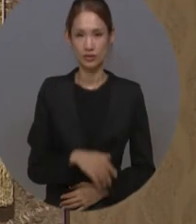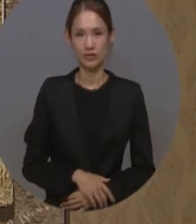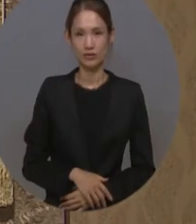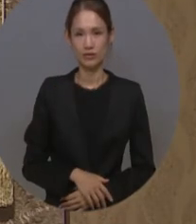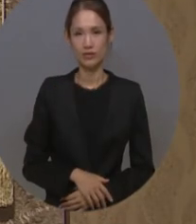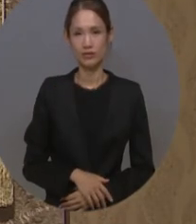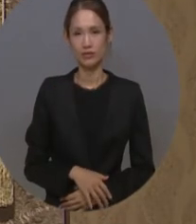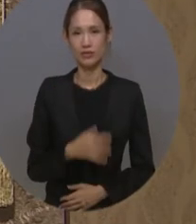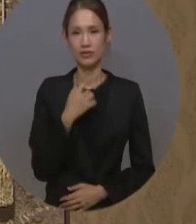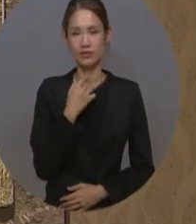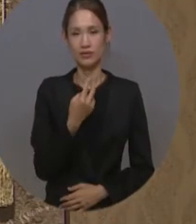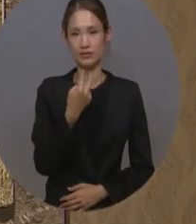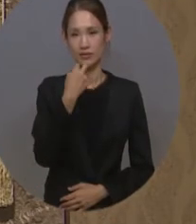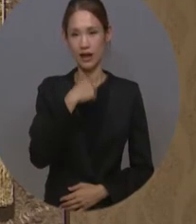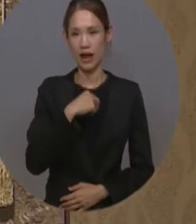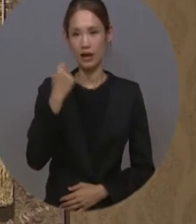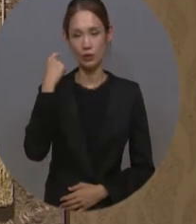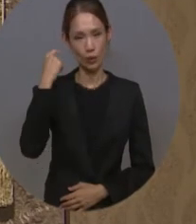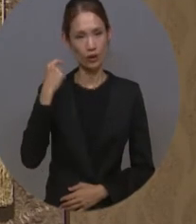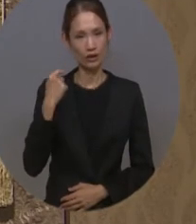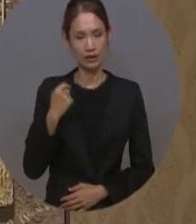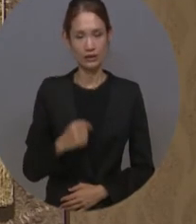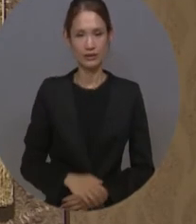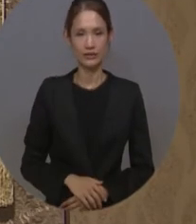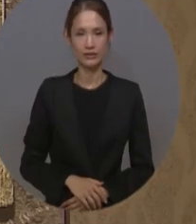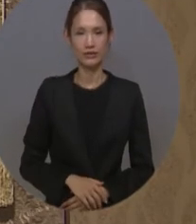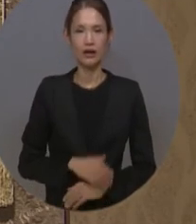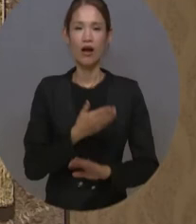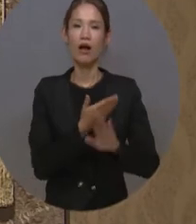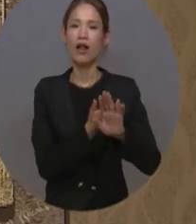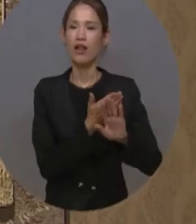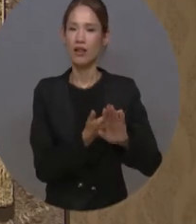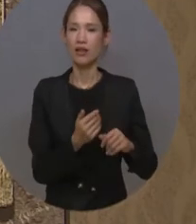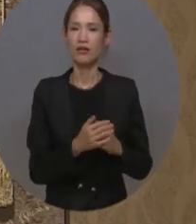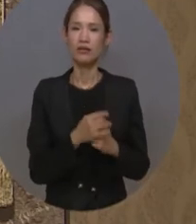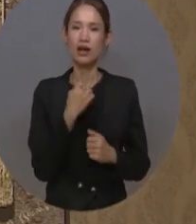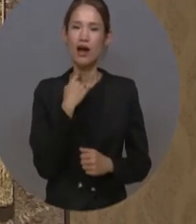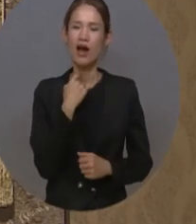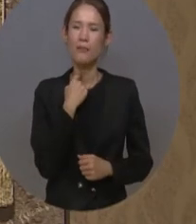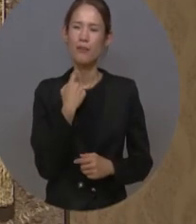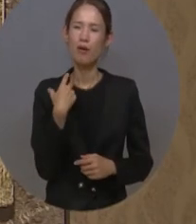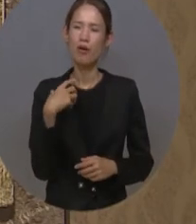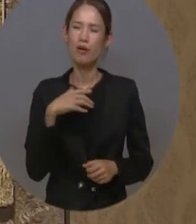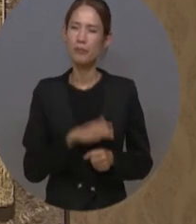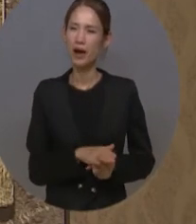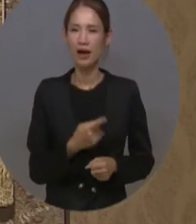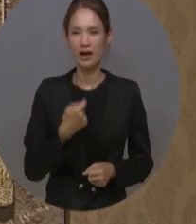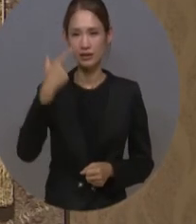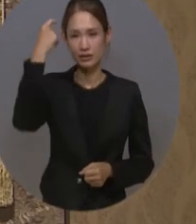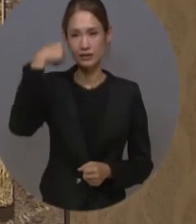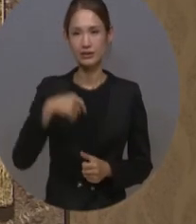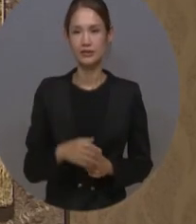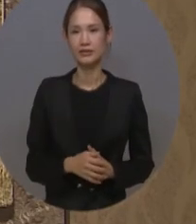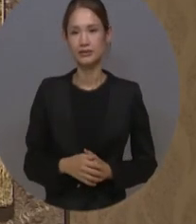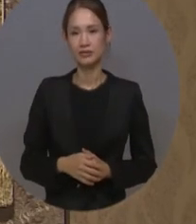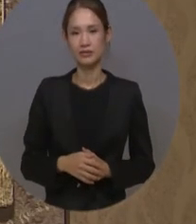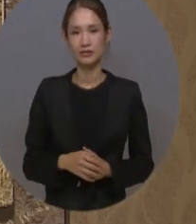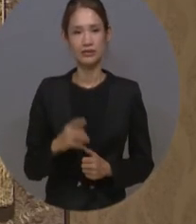Ah, it's a bit different You can hear the sound of a stuffy throat It's uncomfortable just listening to it